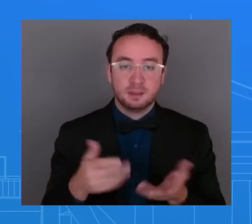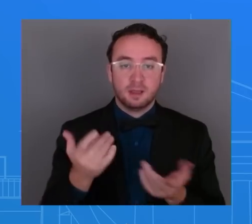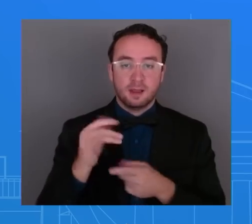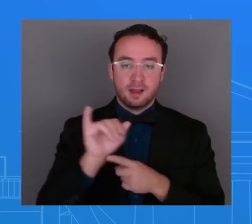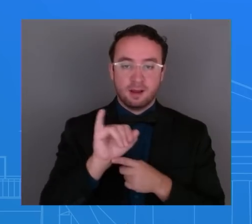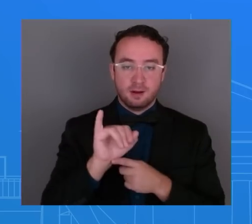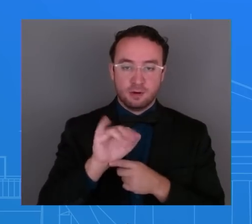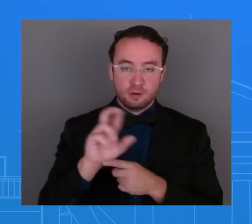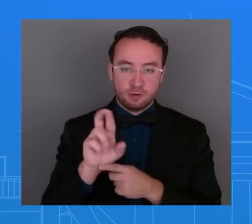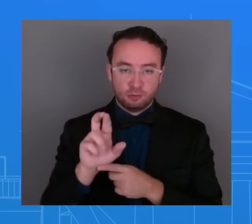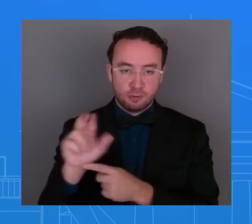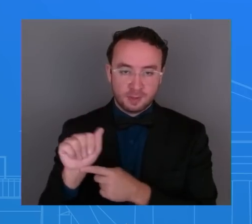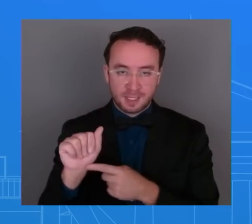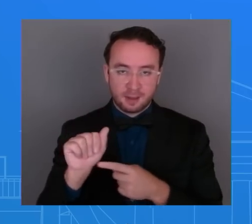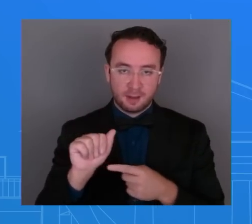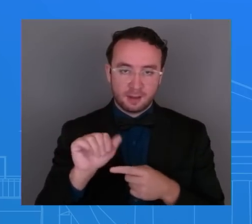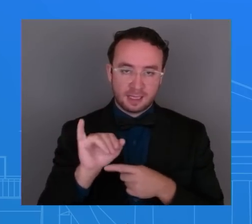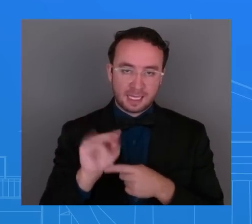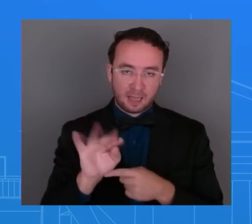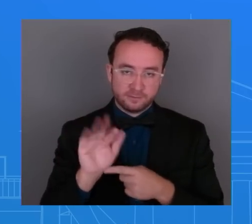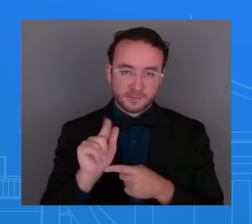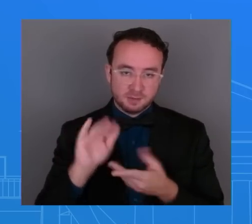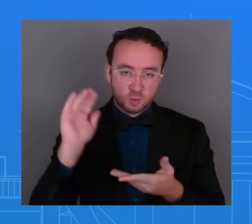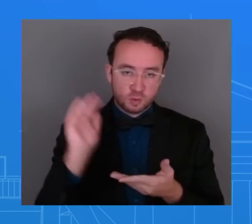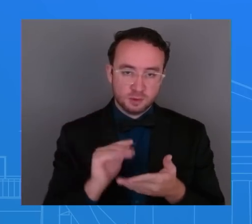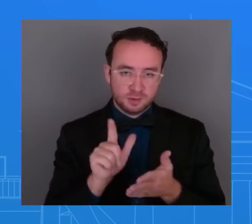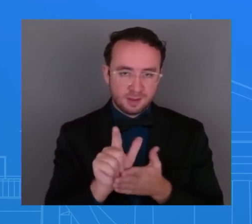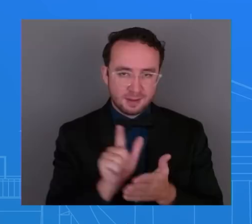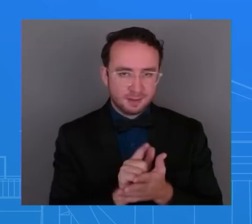Ms. Jean-Pierre: No, not tomorrow. We're traveling. I'll see you on the road tomorrow.